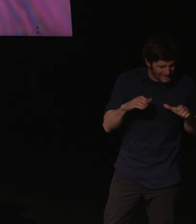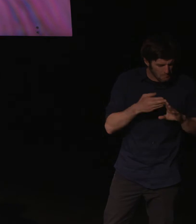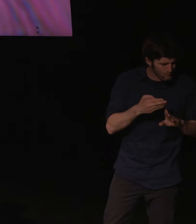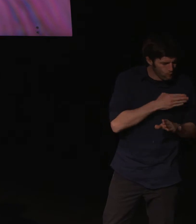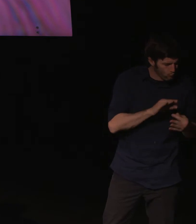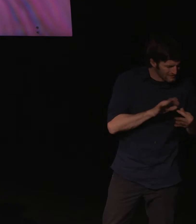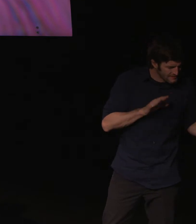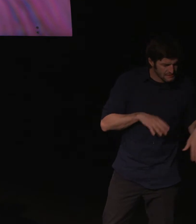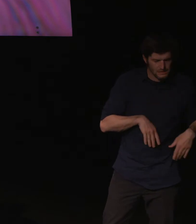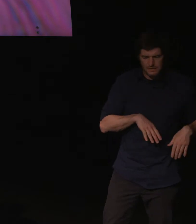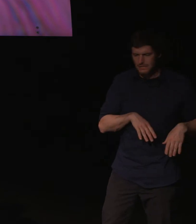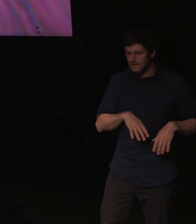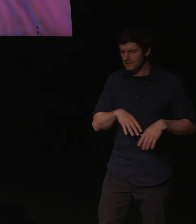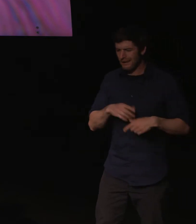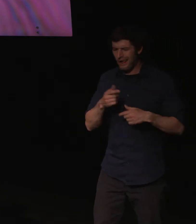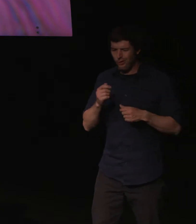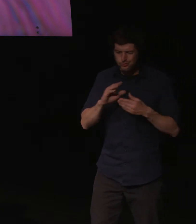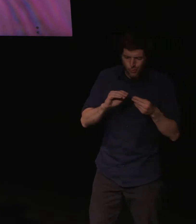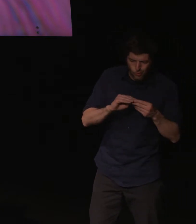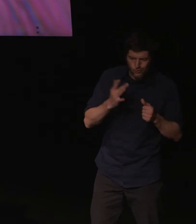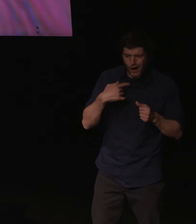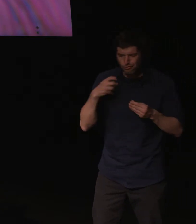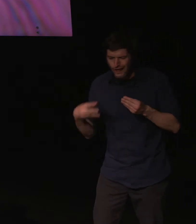and, you know, little anecdotes of why we should do it.